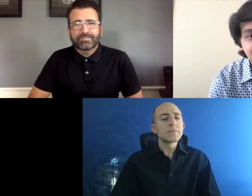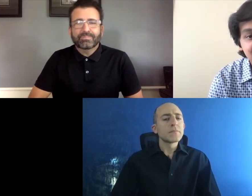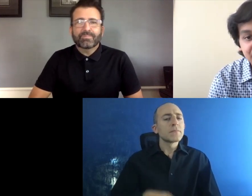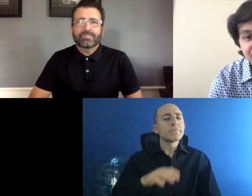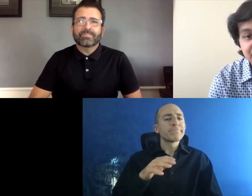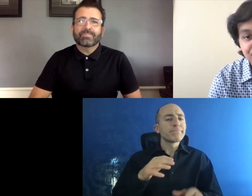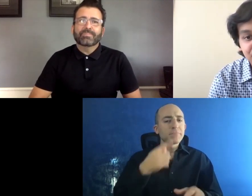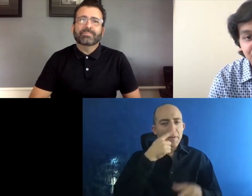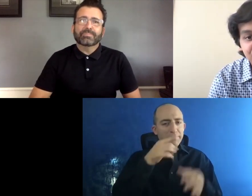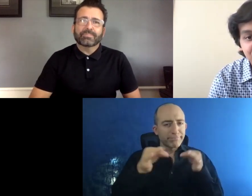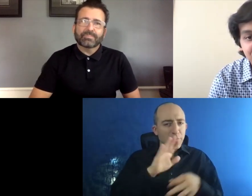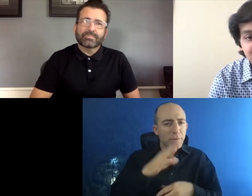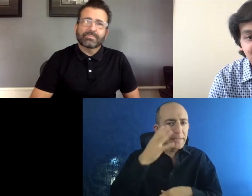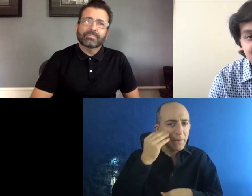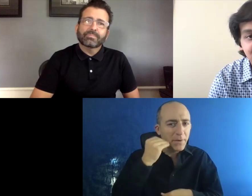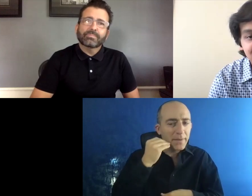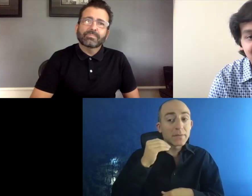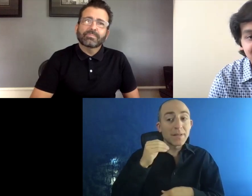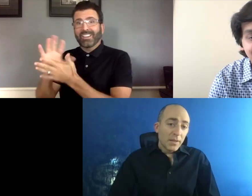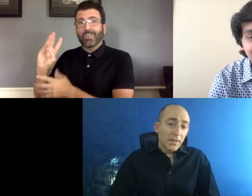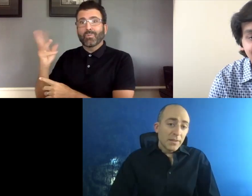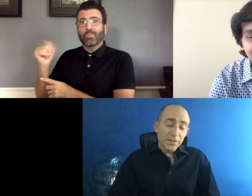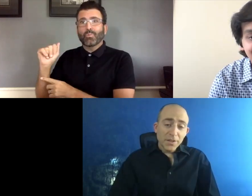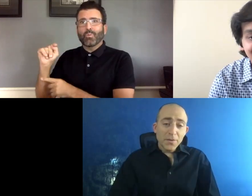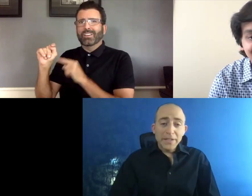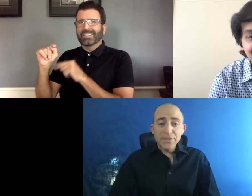on this different from your other projects? JOHN: It's a good question.